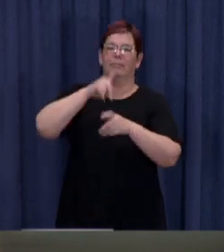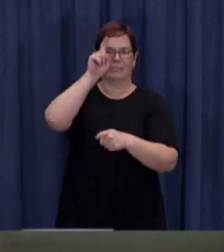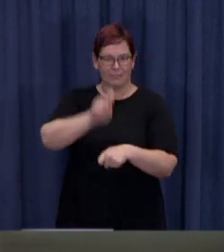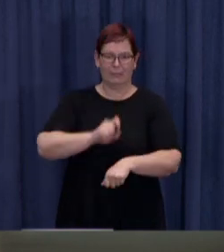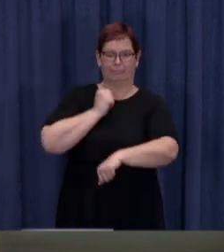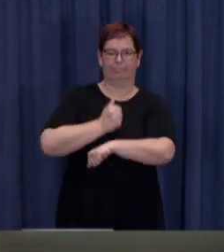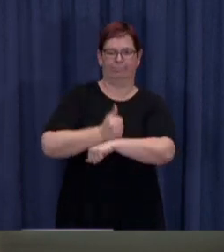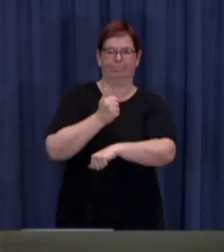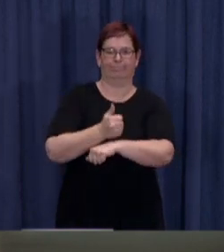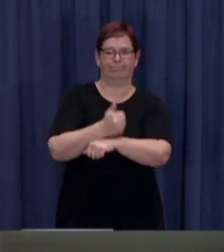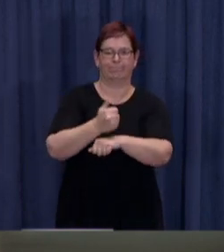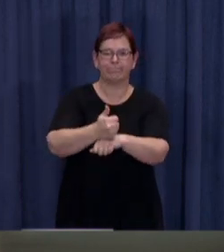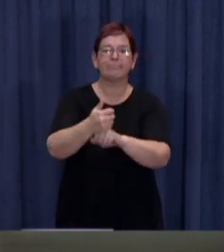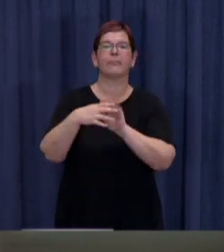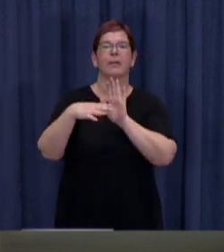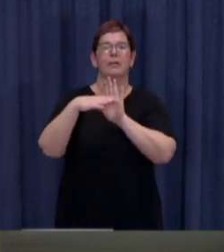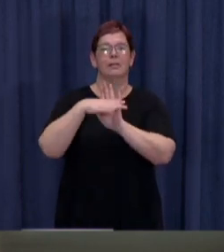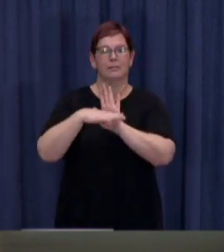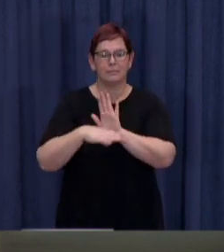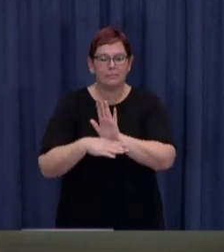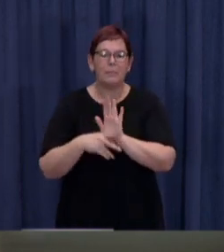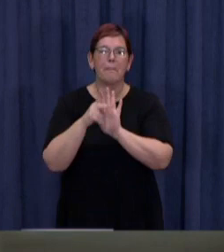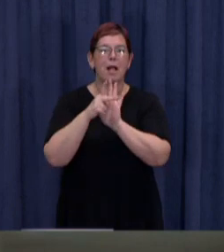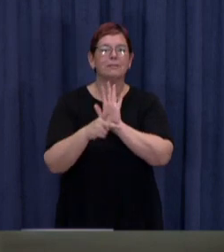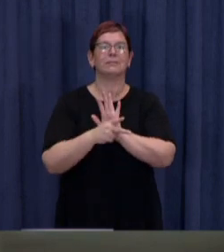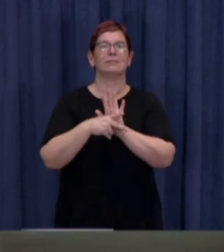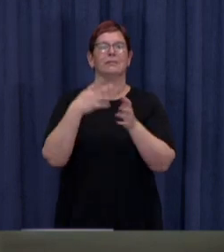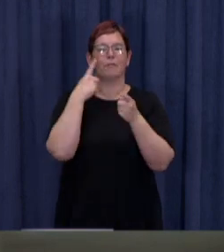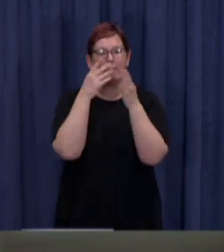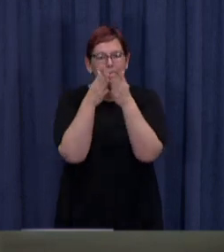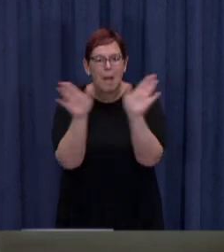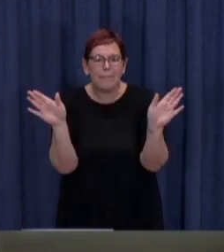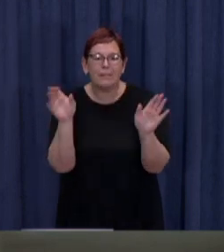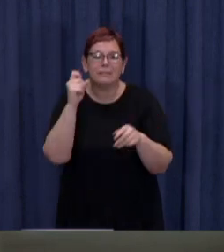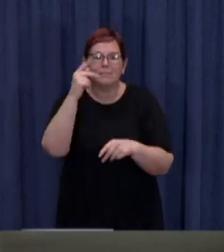that would limit the space or put a limit on the space that should be you